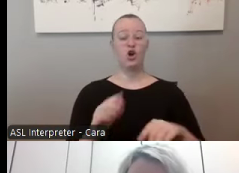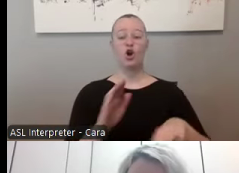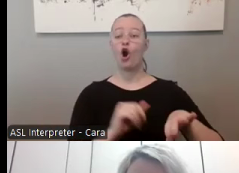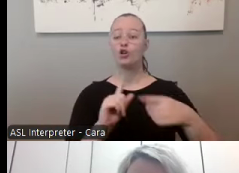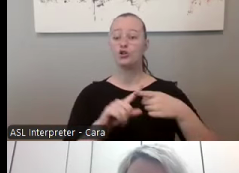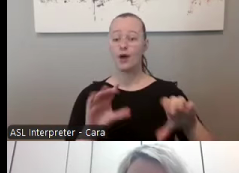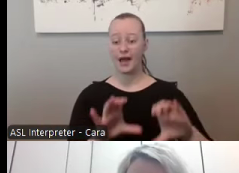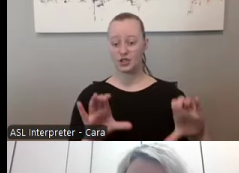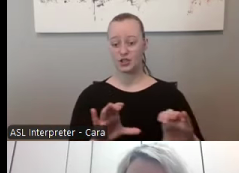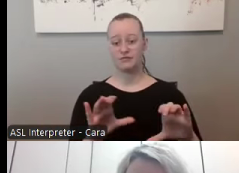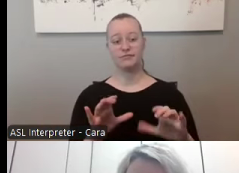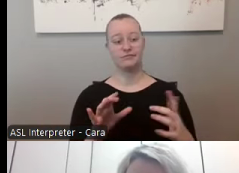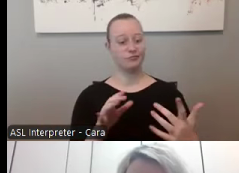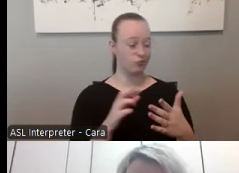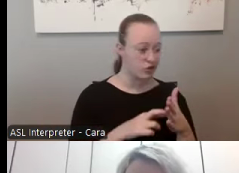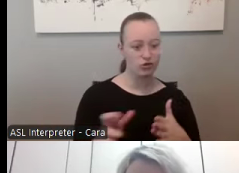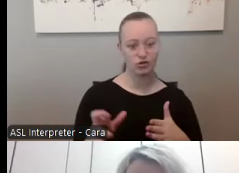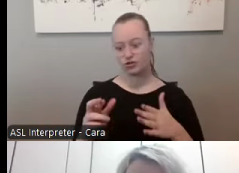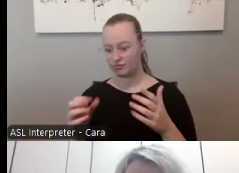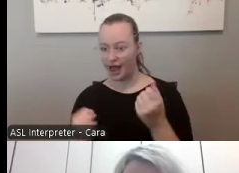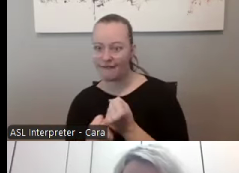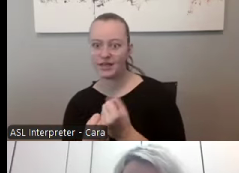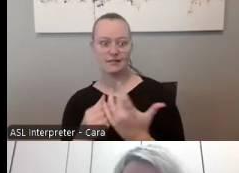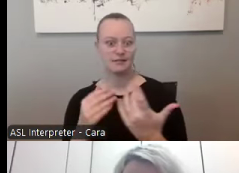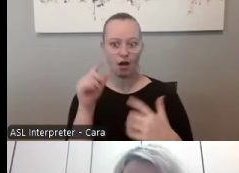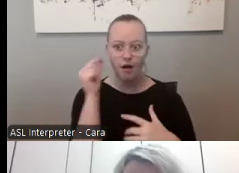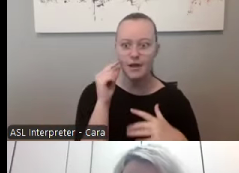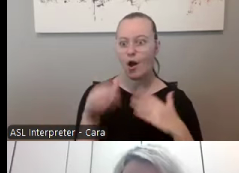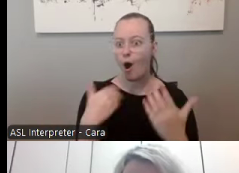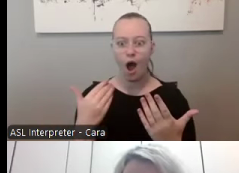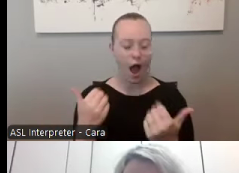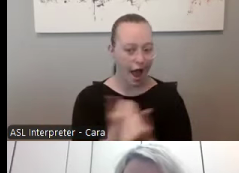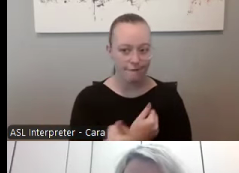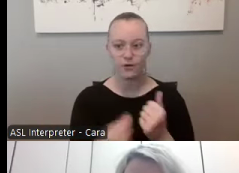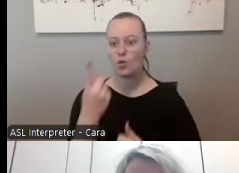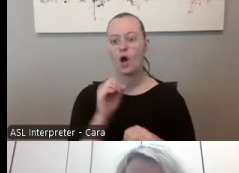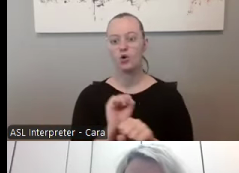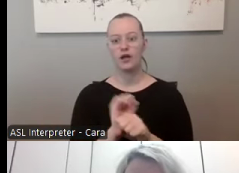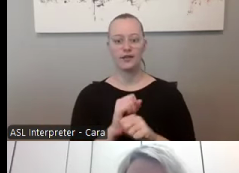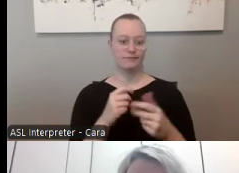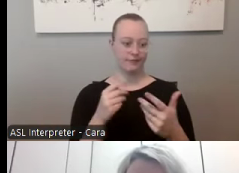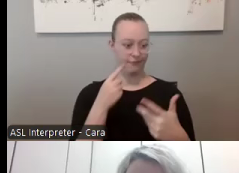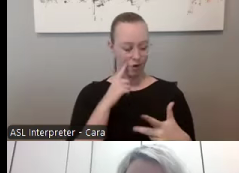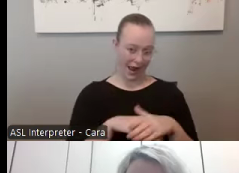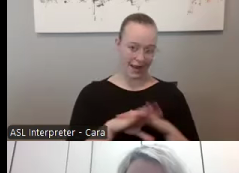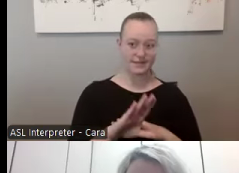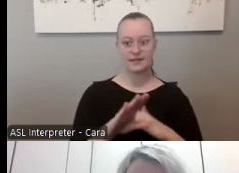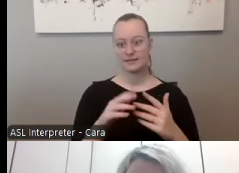researchers, advocates and all organizations working to improve access to care and supporting the care workforce to work